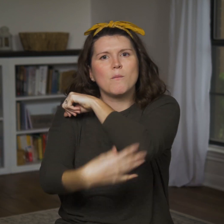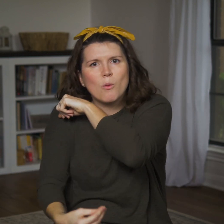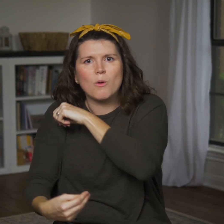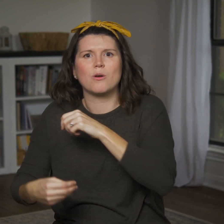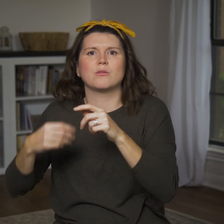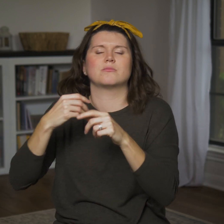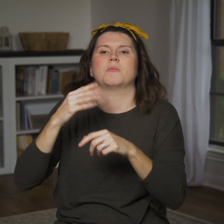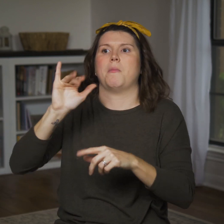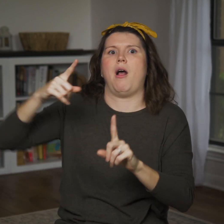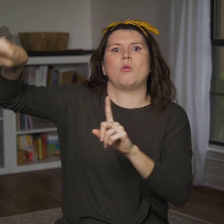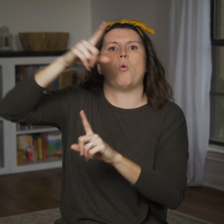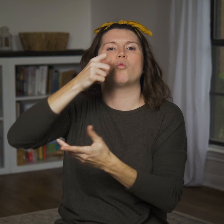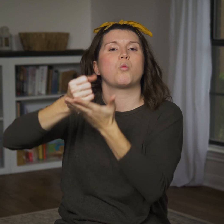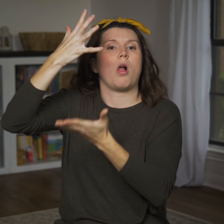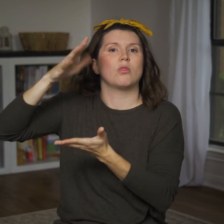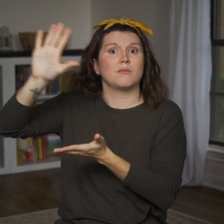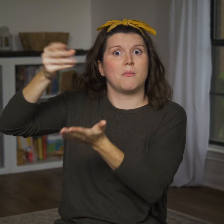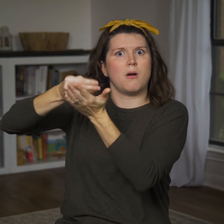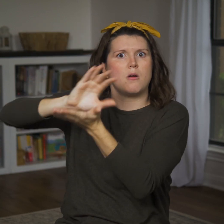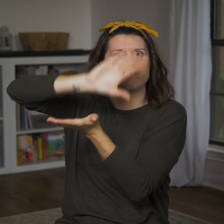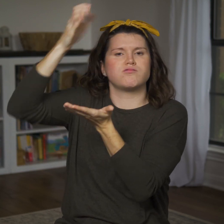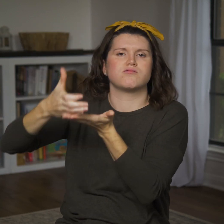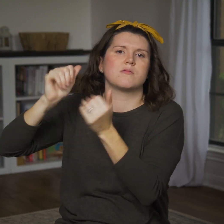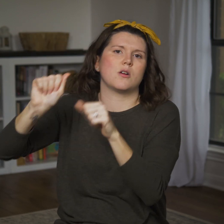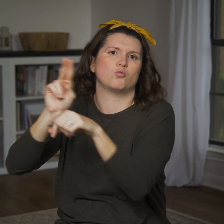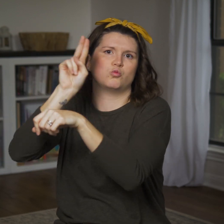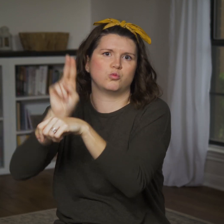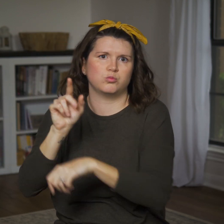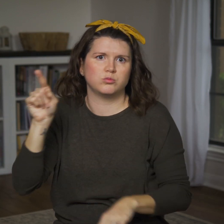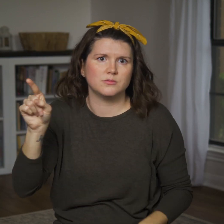the poor will be cared for by the surplus of the wealthy.